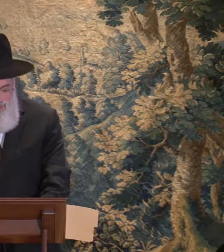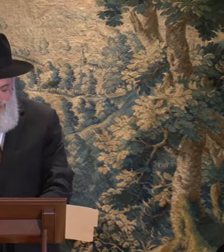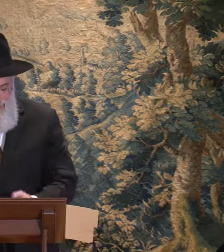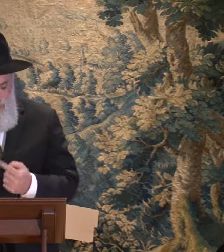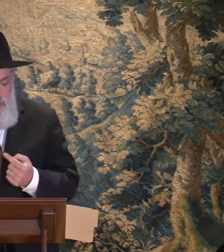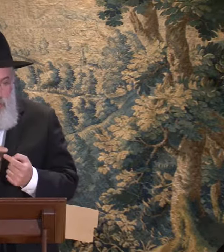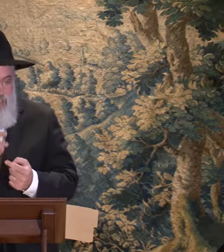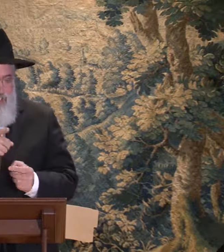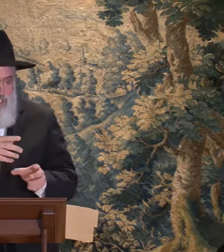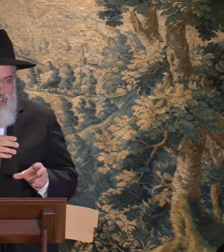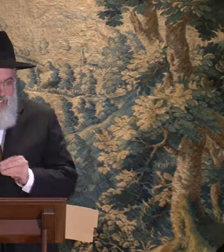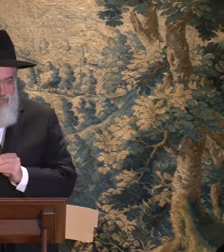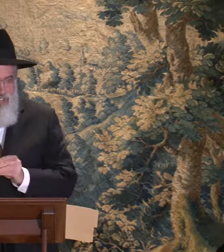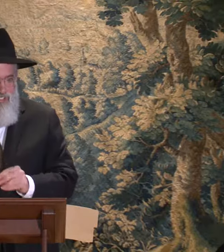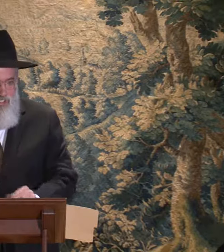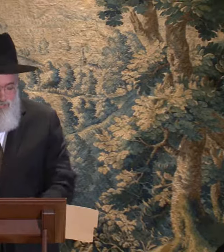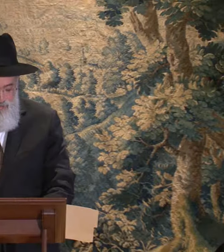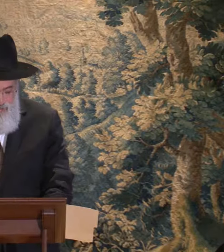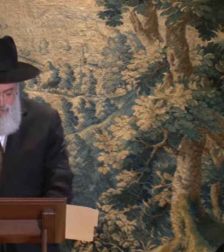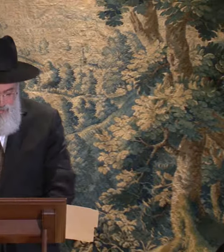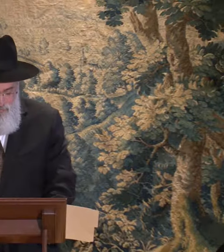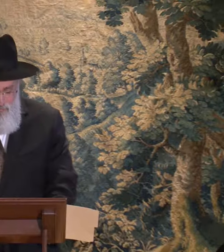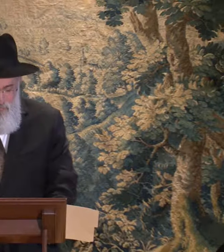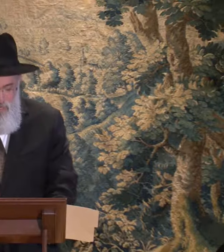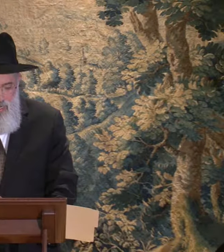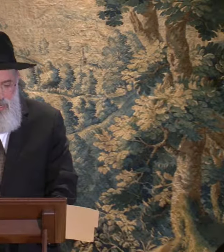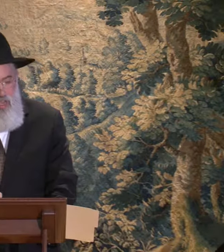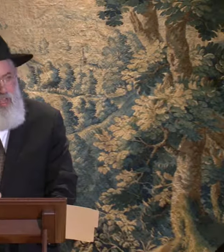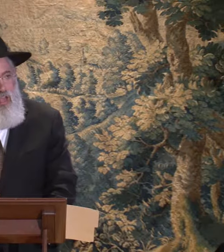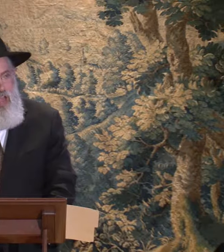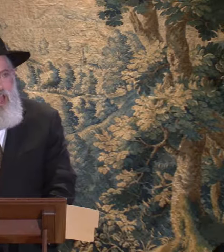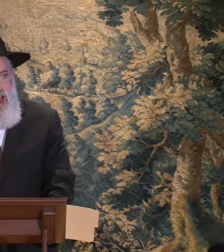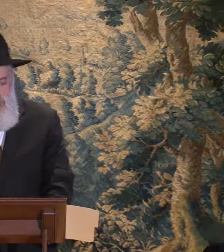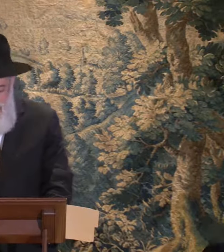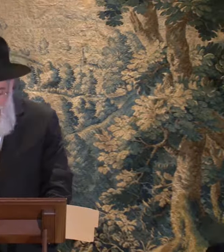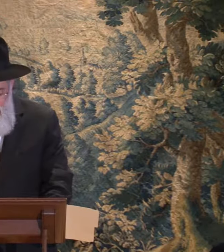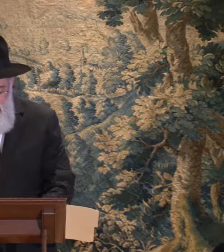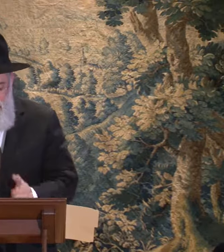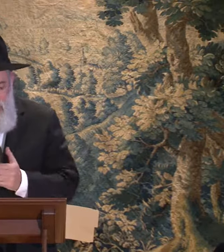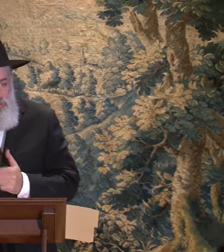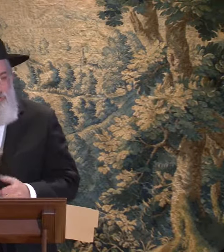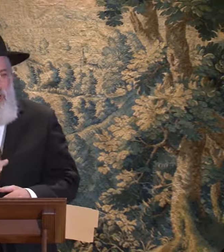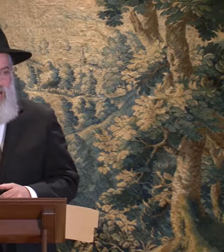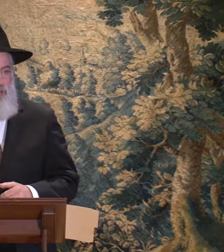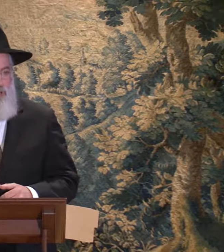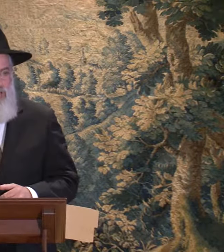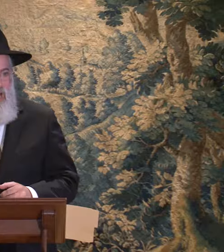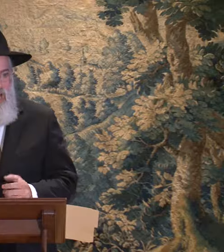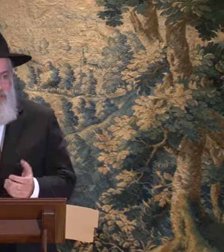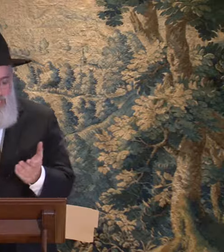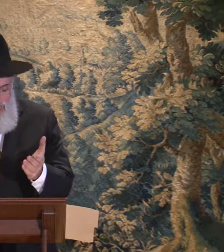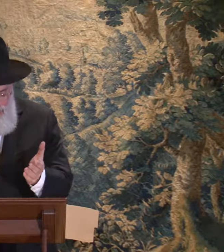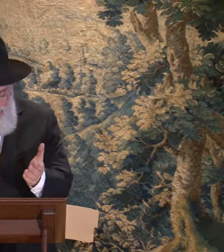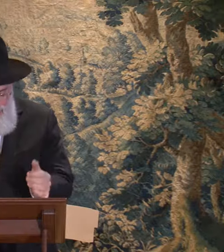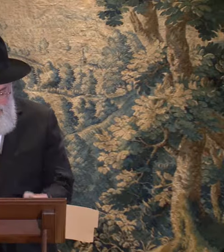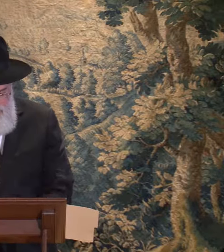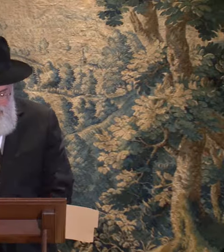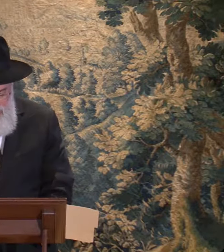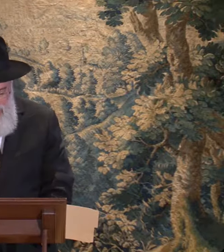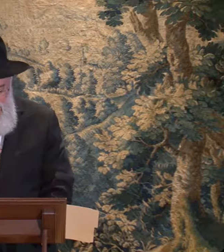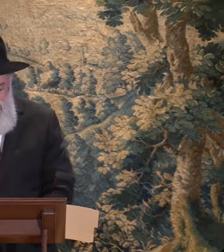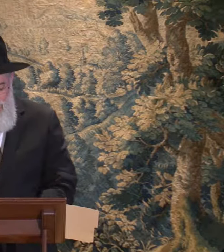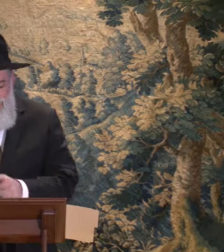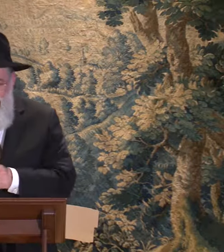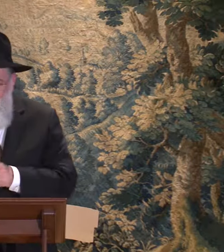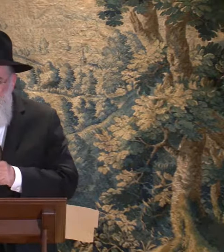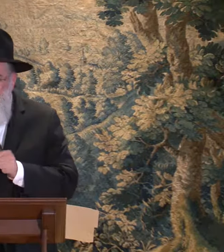when he leaves never stab her mouth pal afternoon